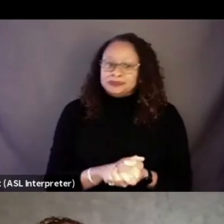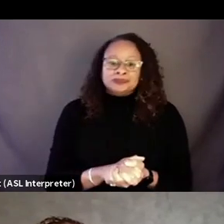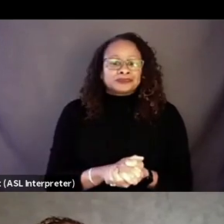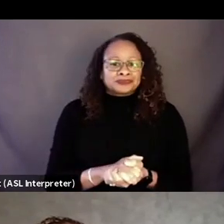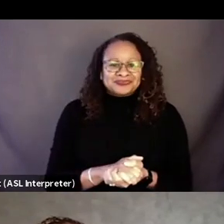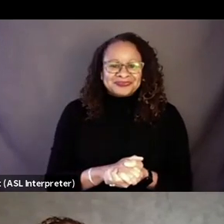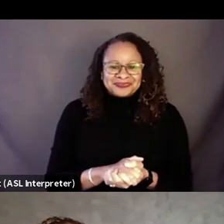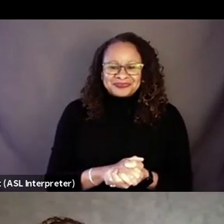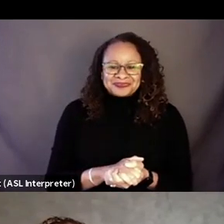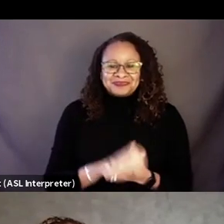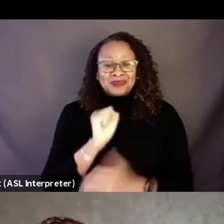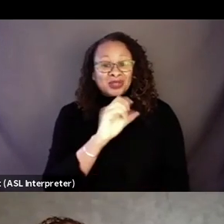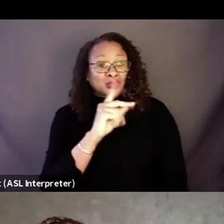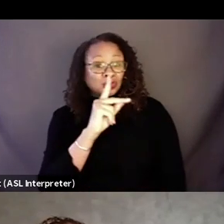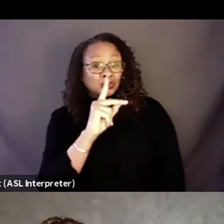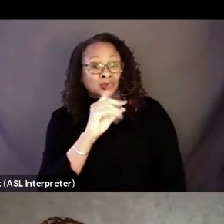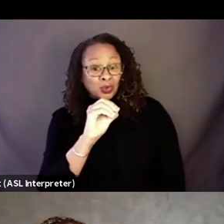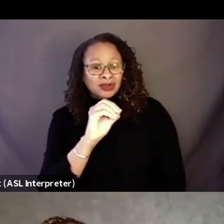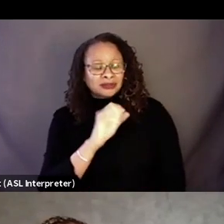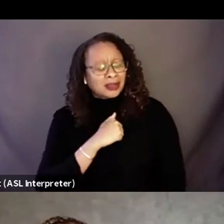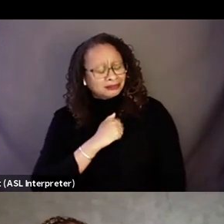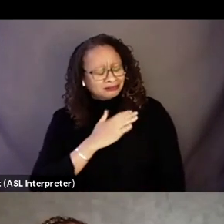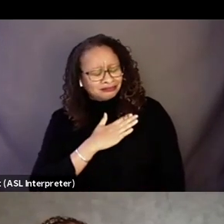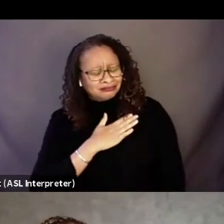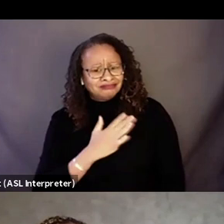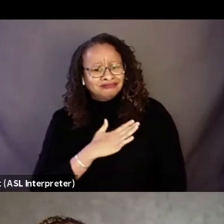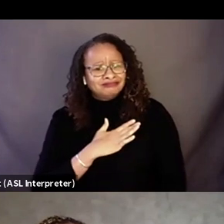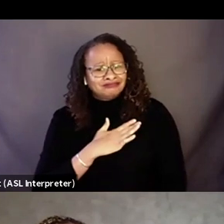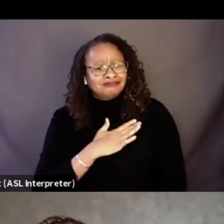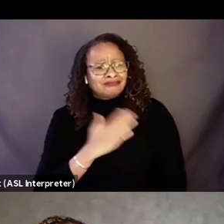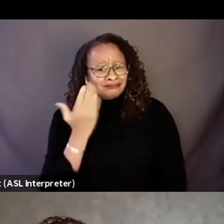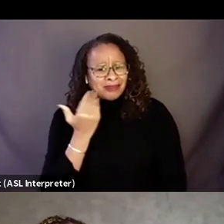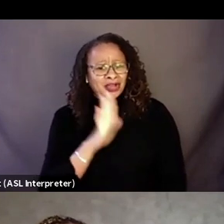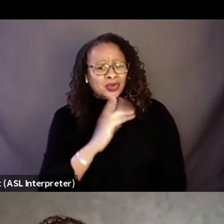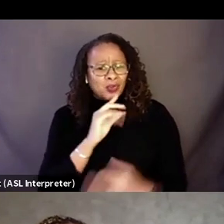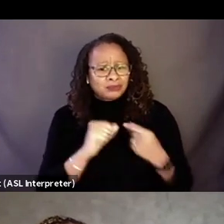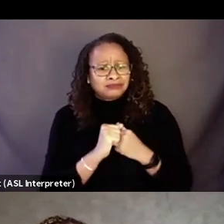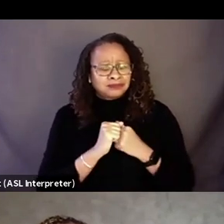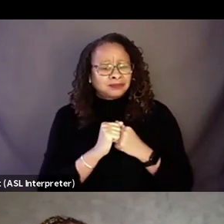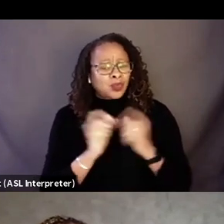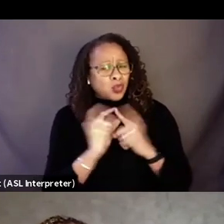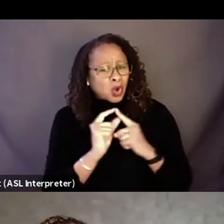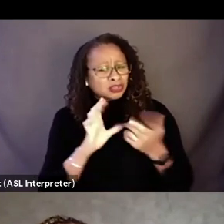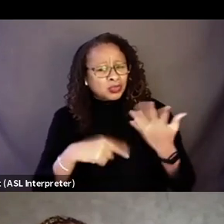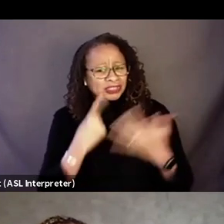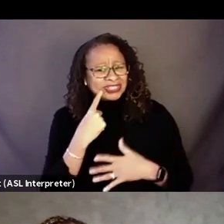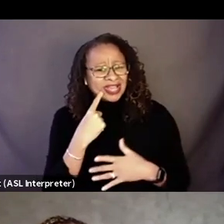I'm actually pretty moved by your words and what you've just said about how you react to the film when you watch it the first time